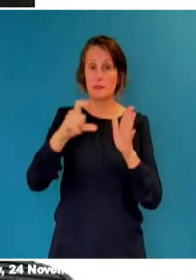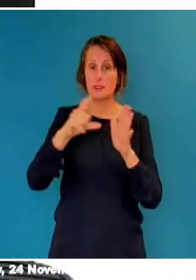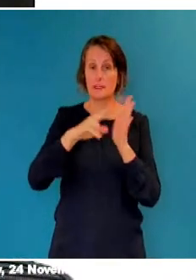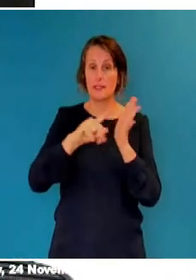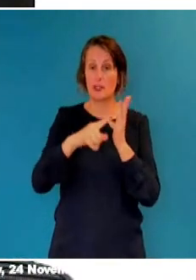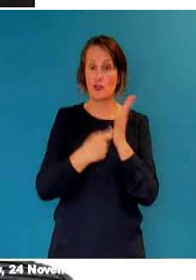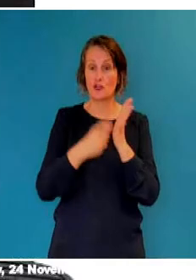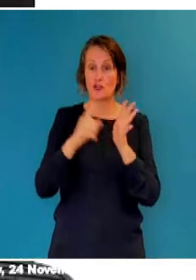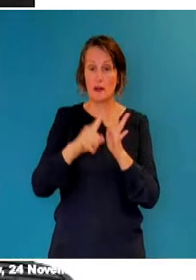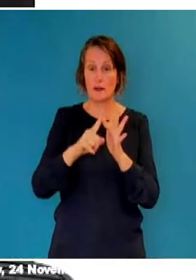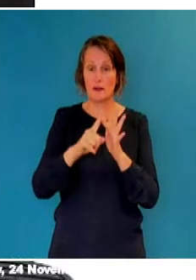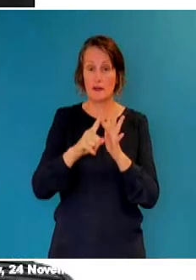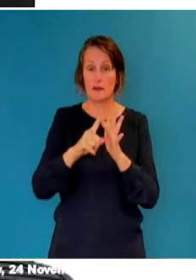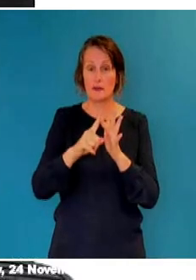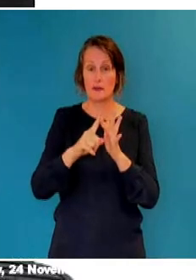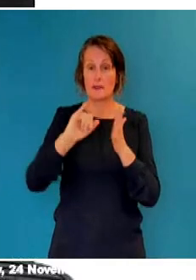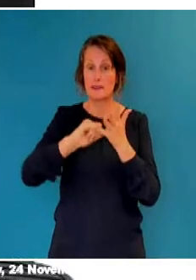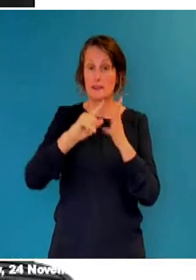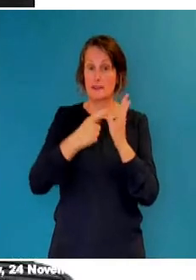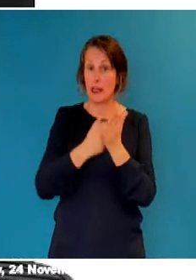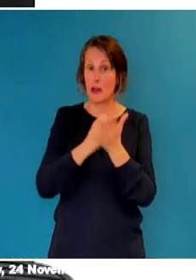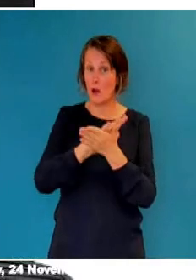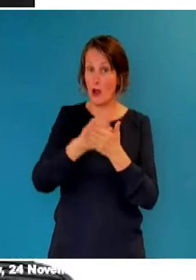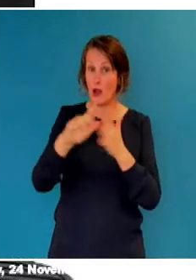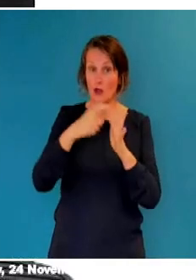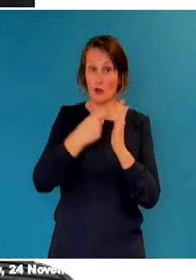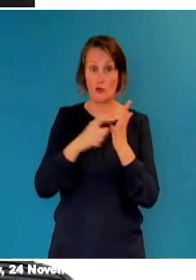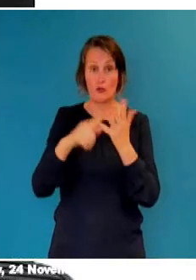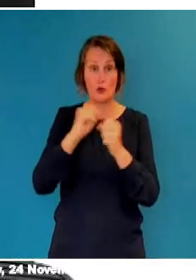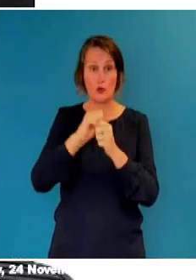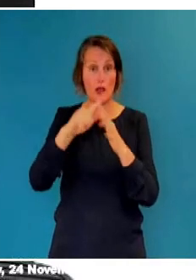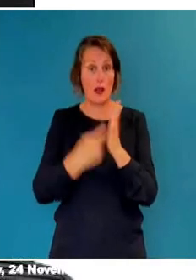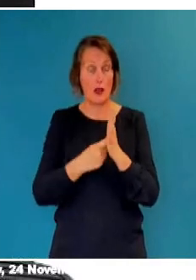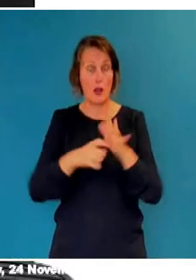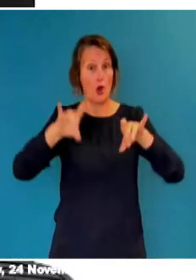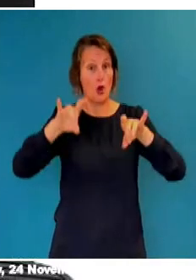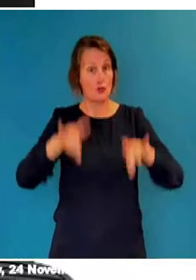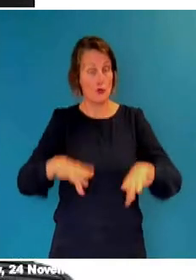You are Sarah Kruger, the Australia and New Zealand Managing Director, Accenture